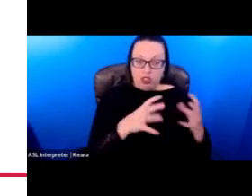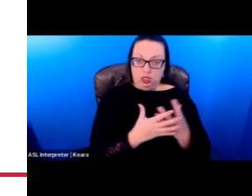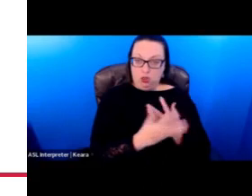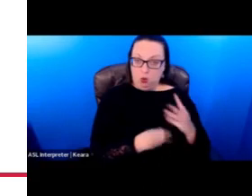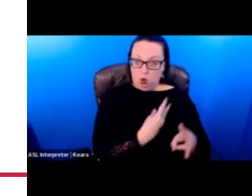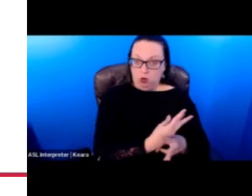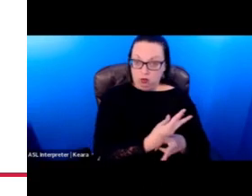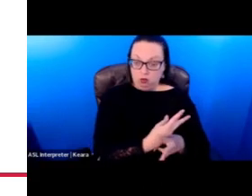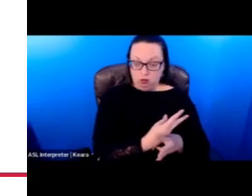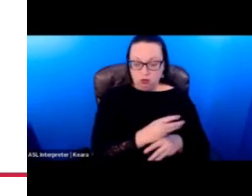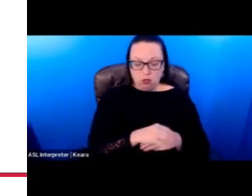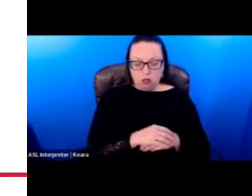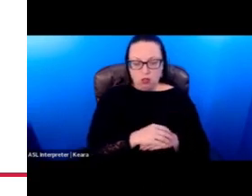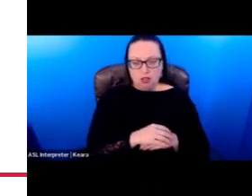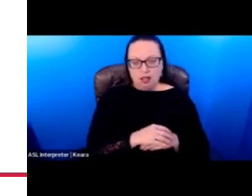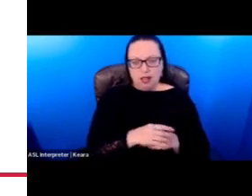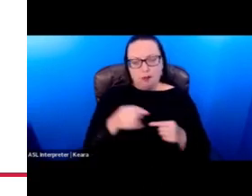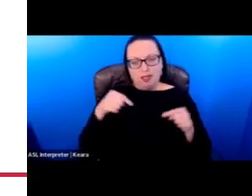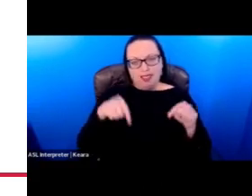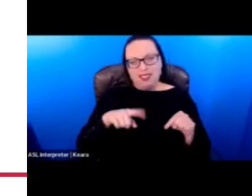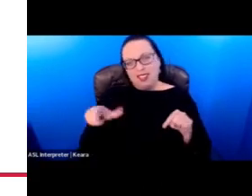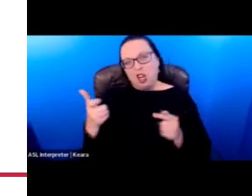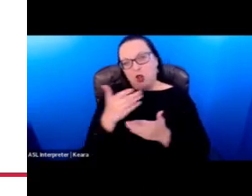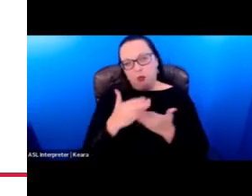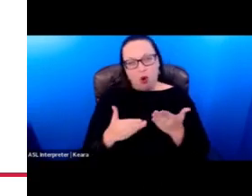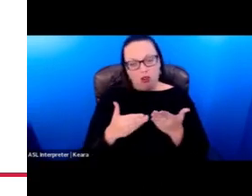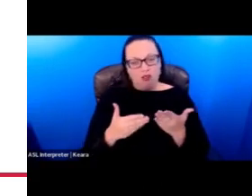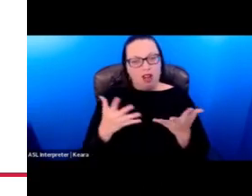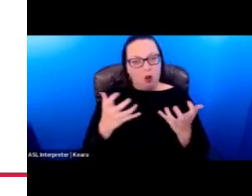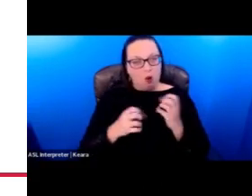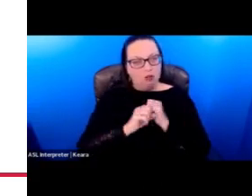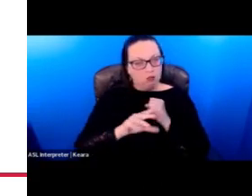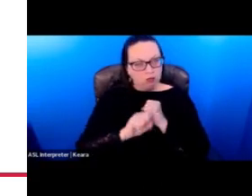know, this component of it, the part that I like to advocate for, or the part that that really helped me, you know, I